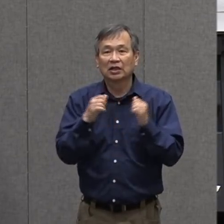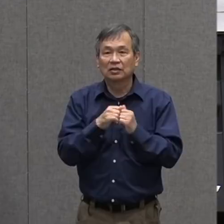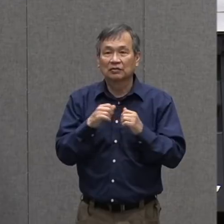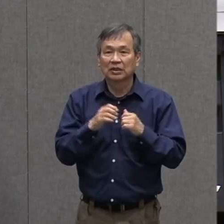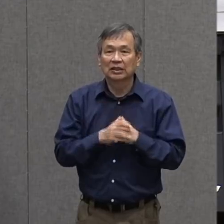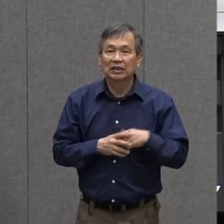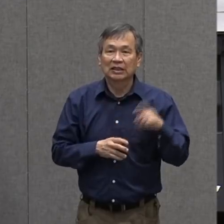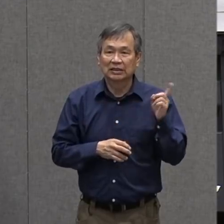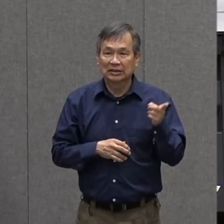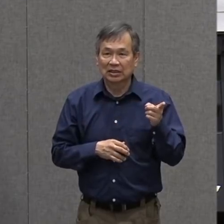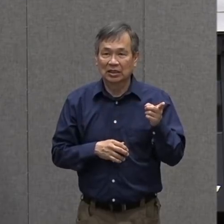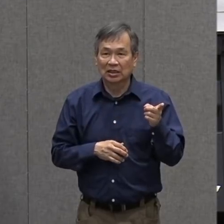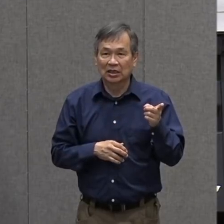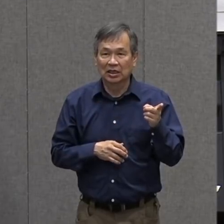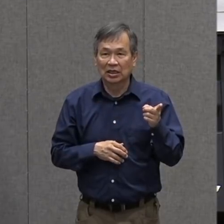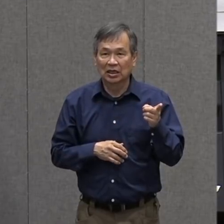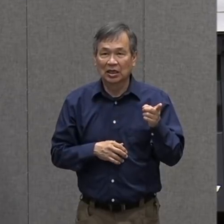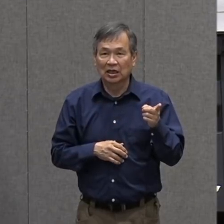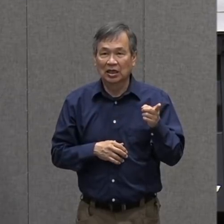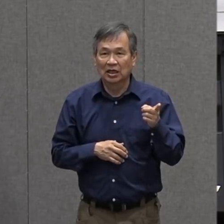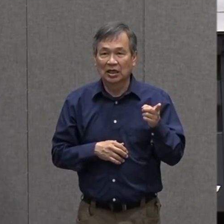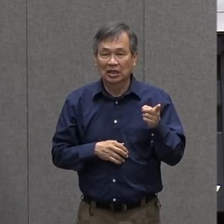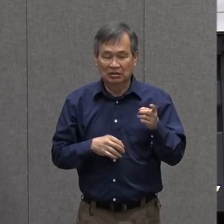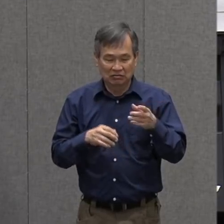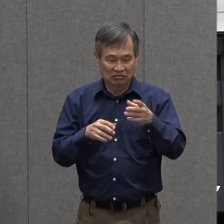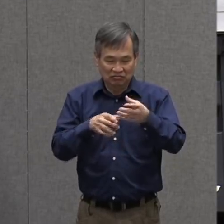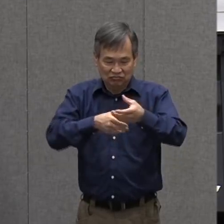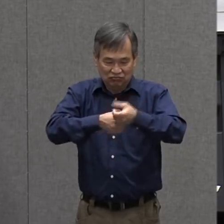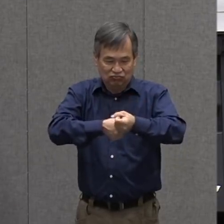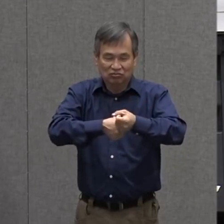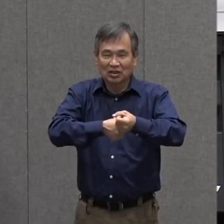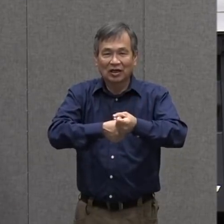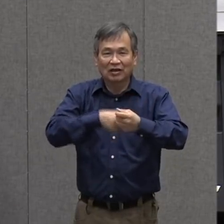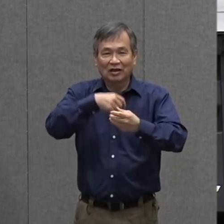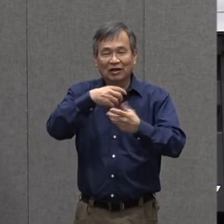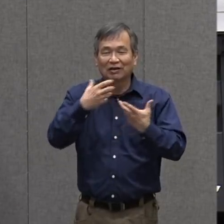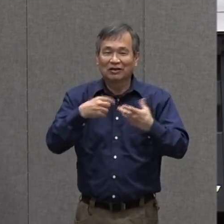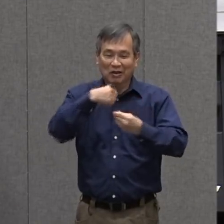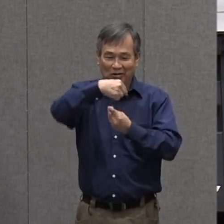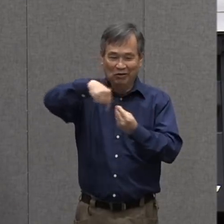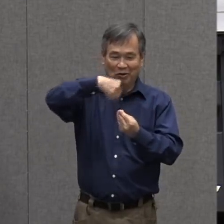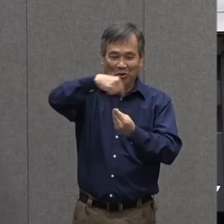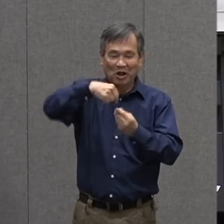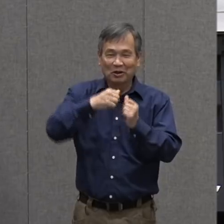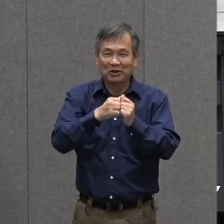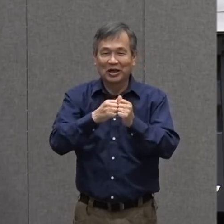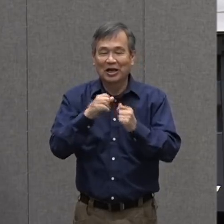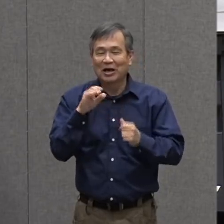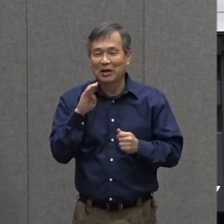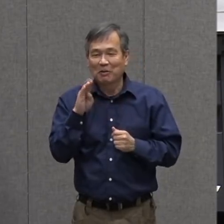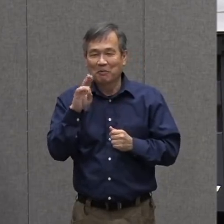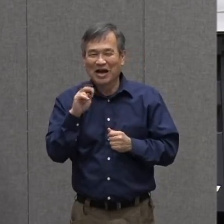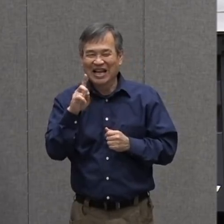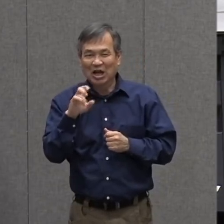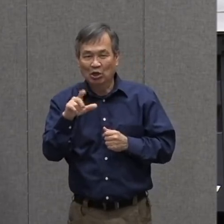So you might say what do I know about a bundle? Well, when I'm doing bundles and sticks with my students